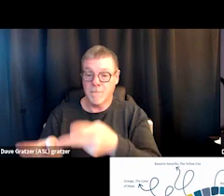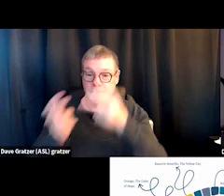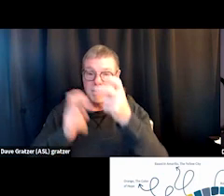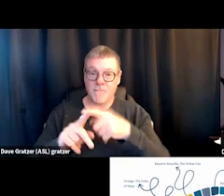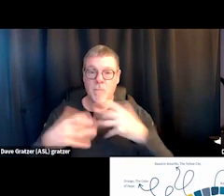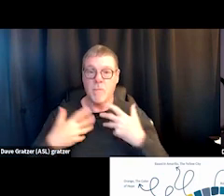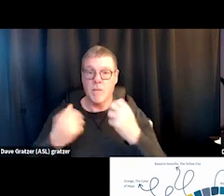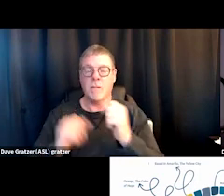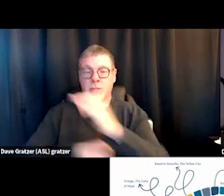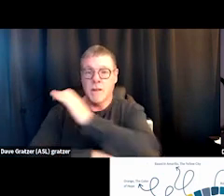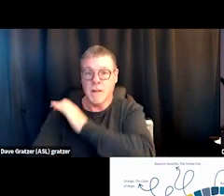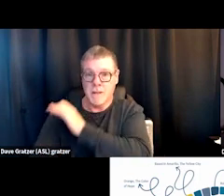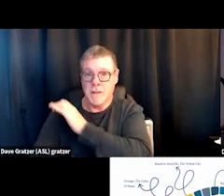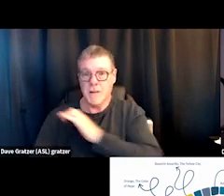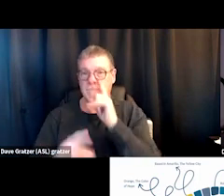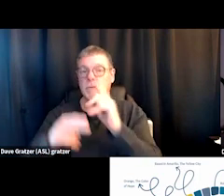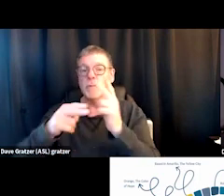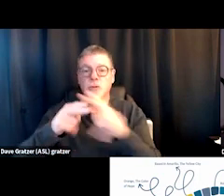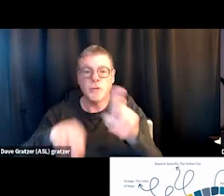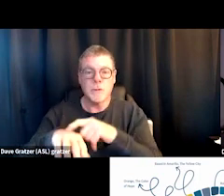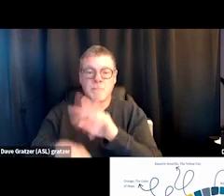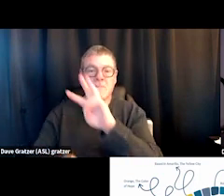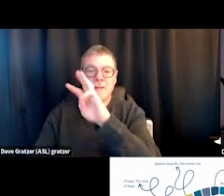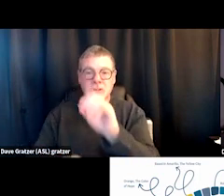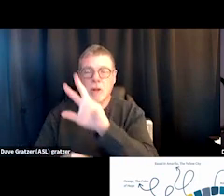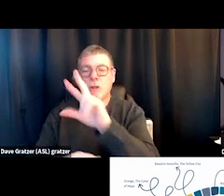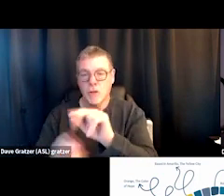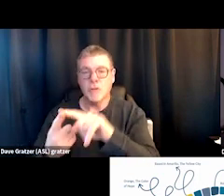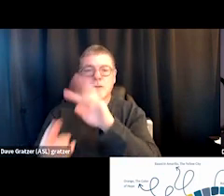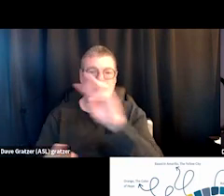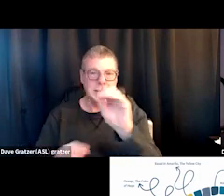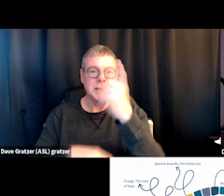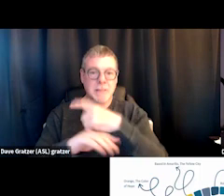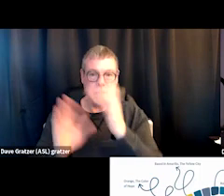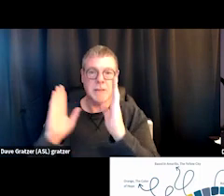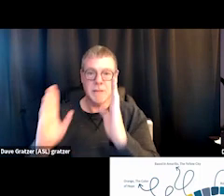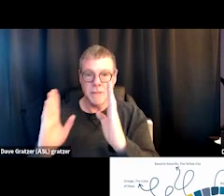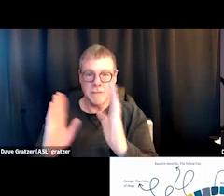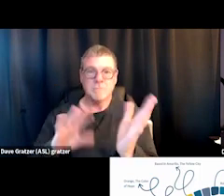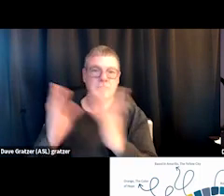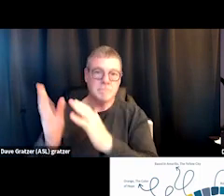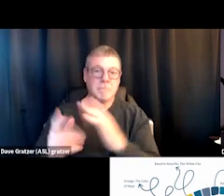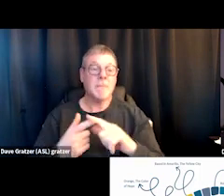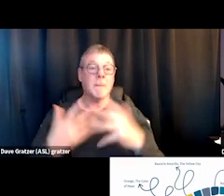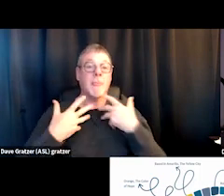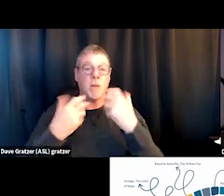you know, for that short-term 30 and 60-day care. The recovery communities, I'll talk to you a little bit about those,